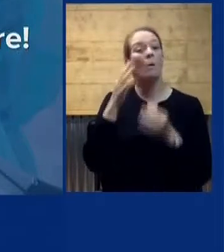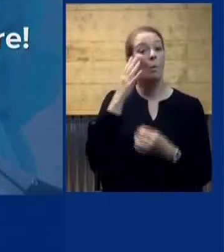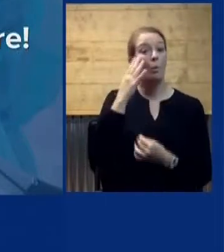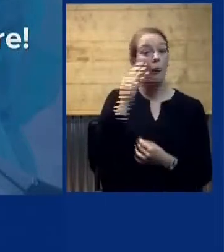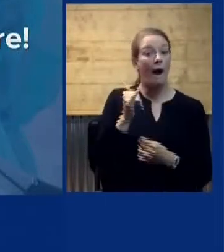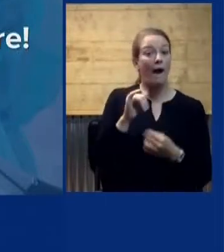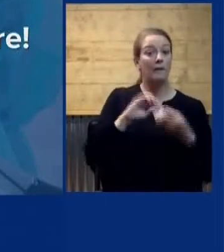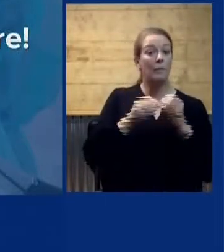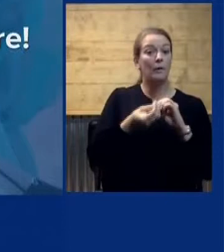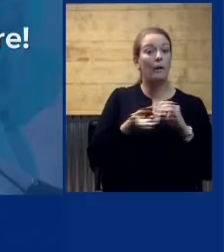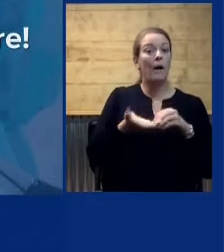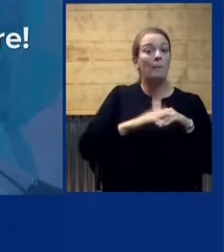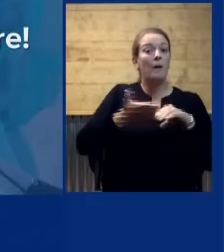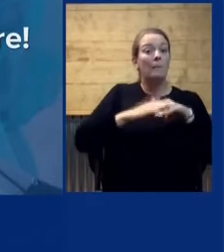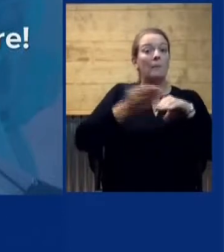THE FEDERAL GOVERNMENT STILL